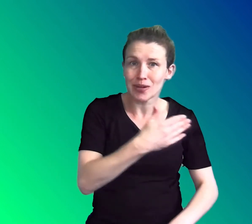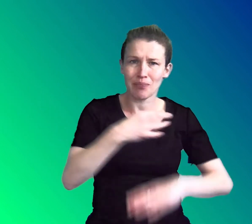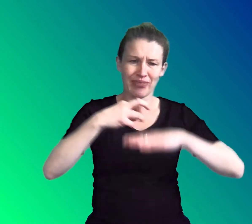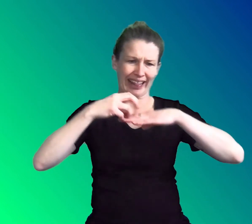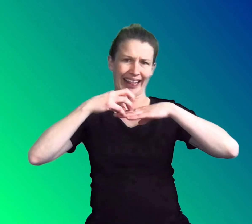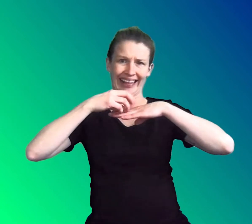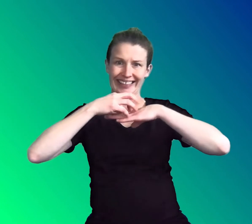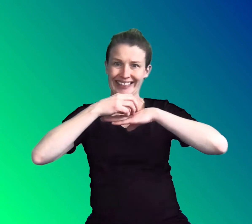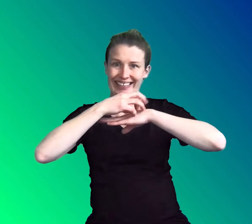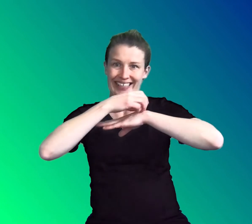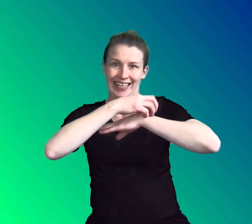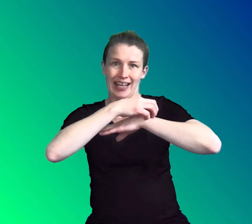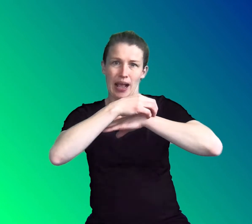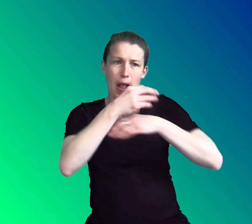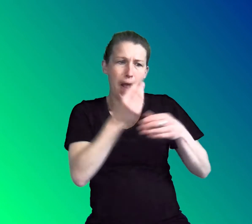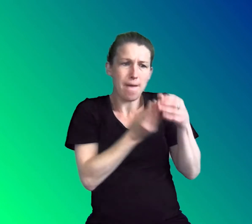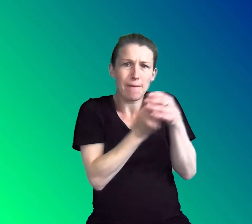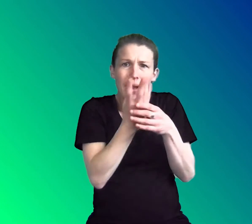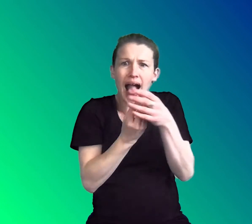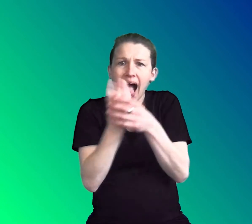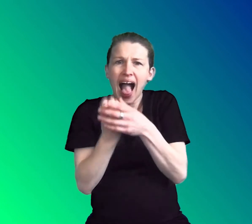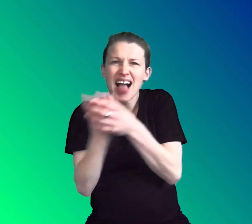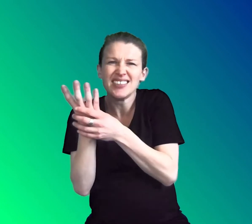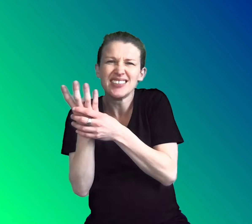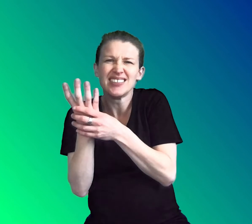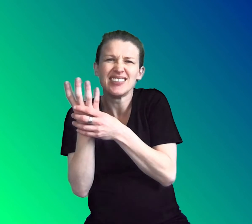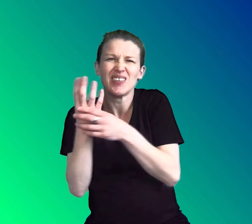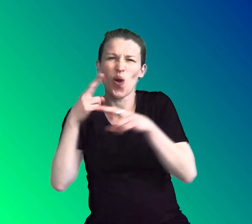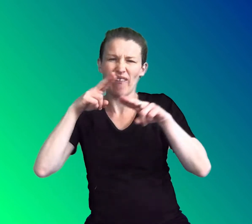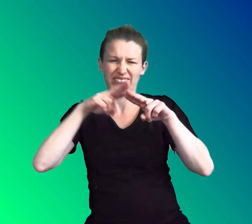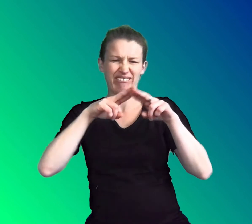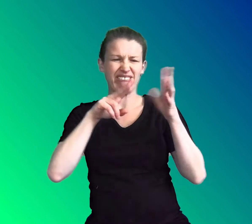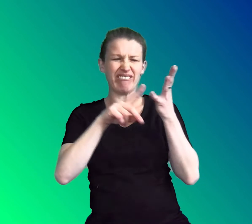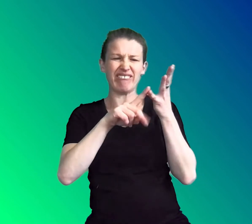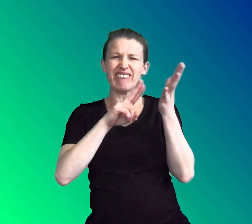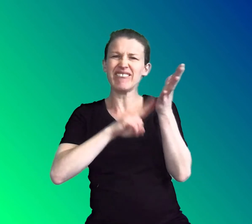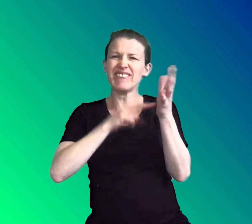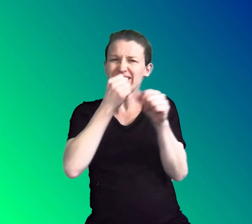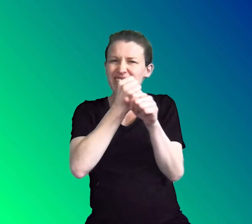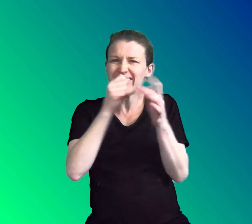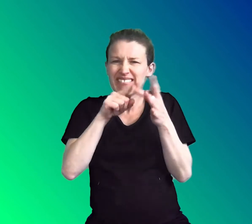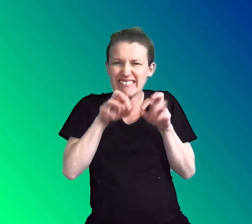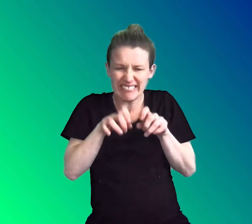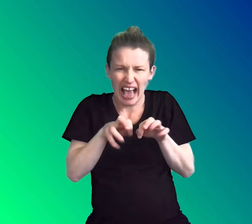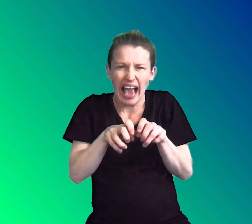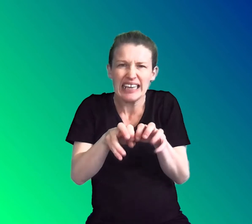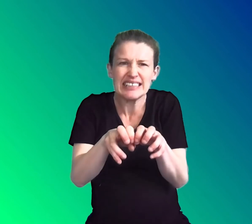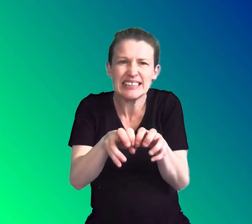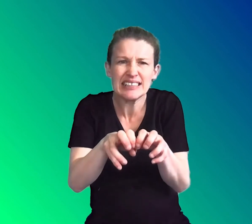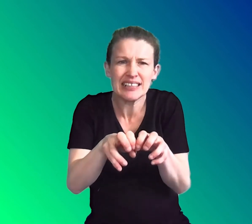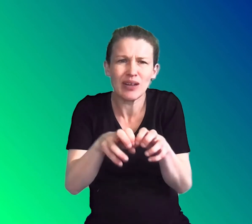insects, plants and fungi.